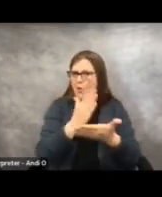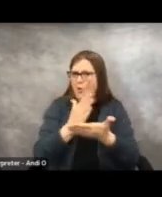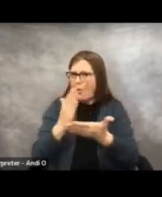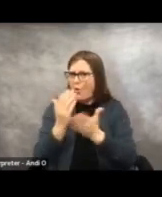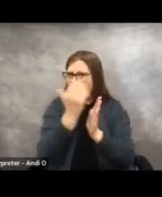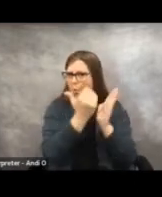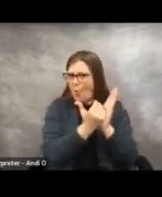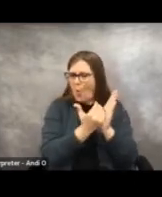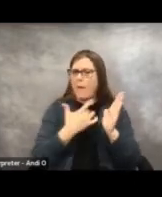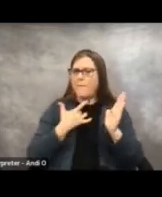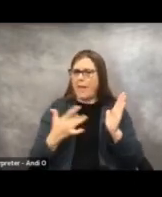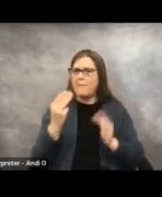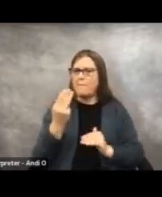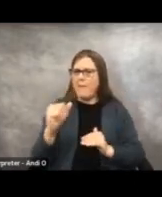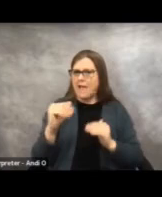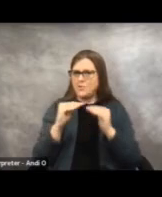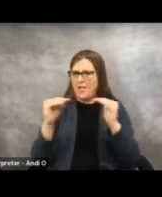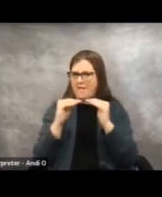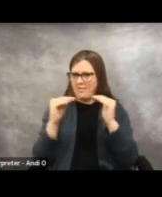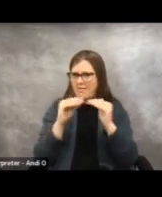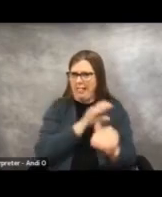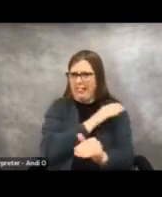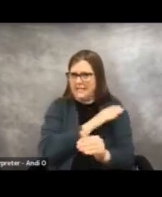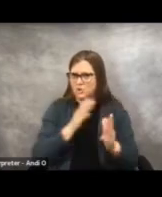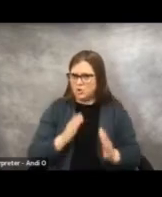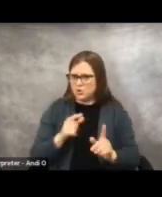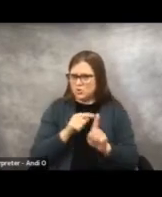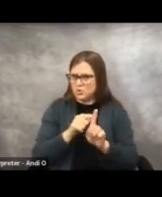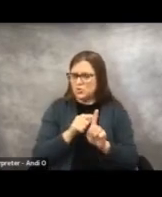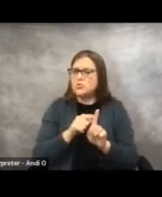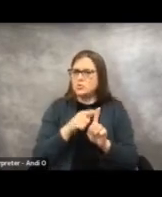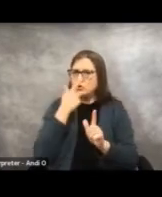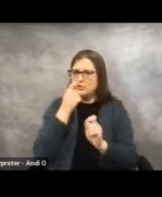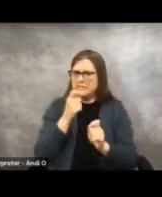level clinicians who are interested in learning about how to use these types of